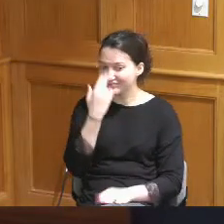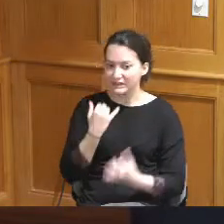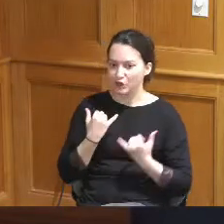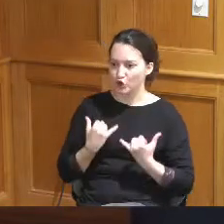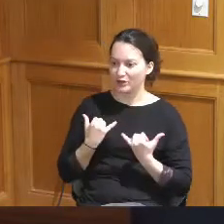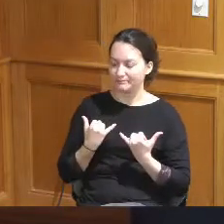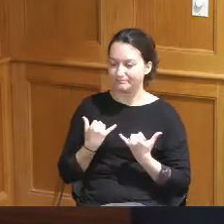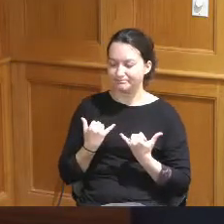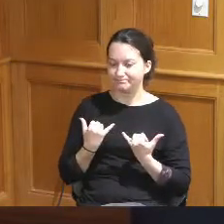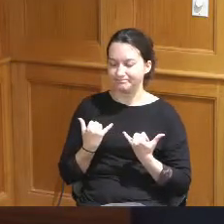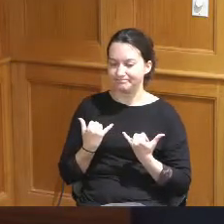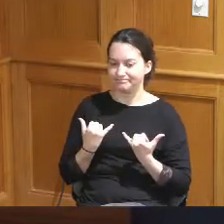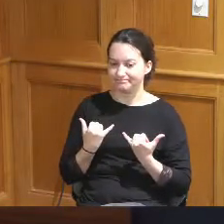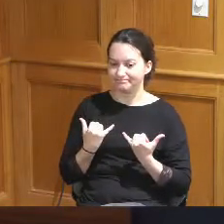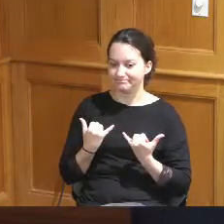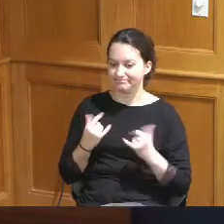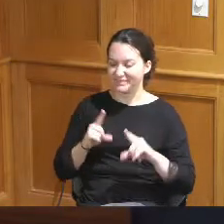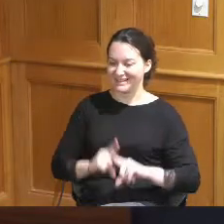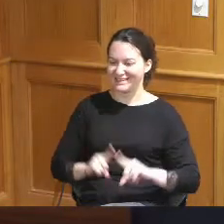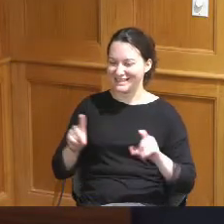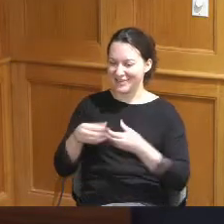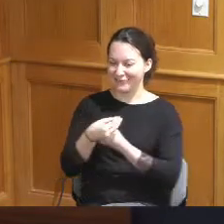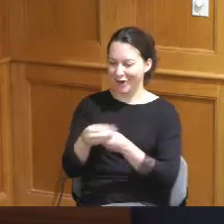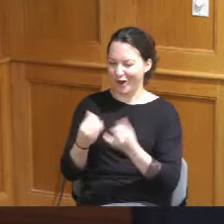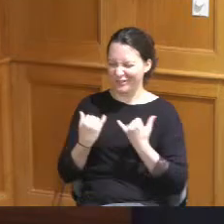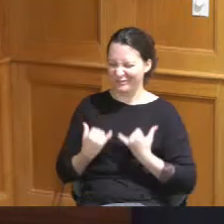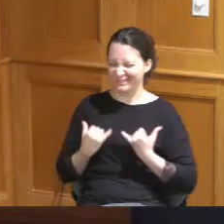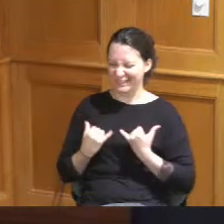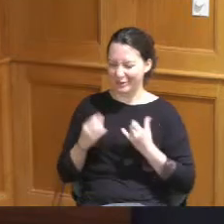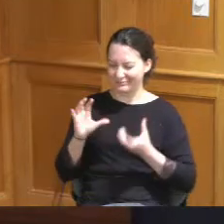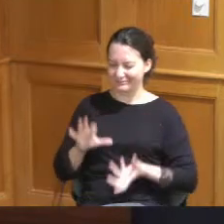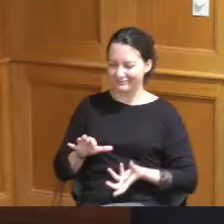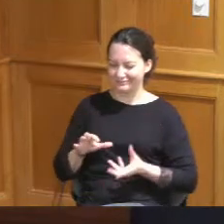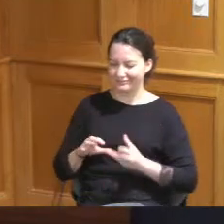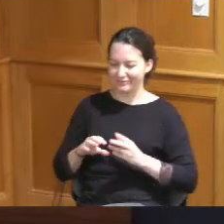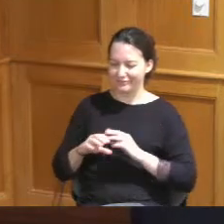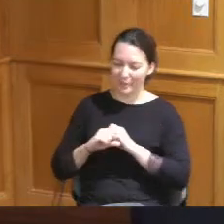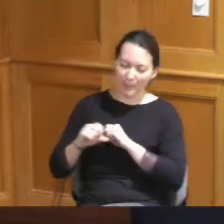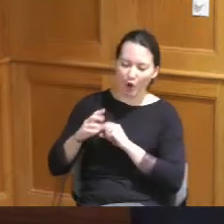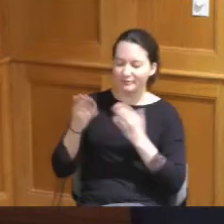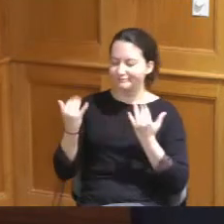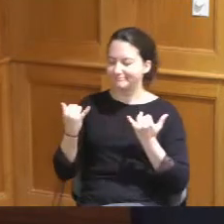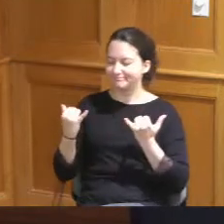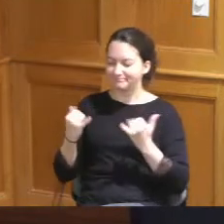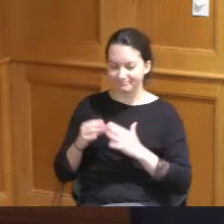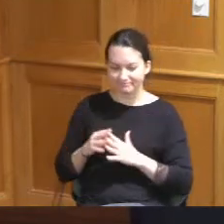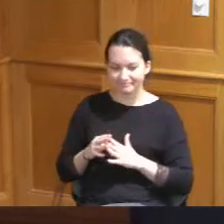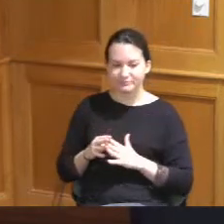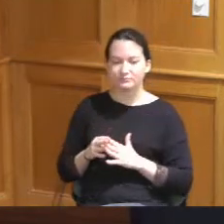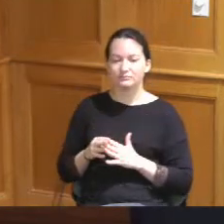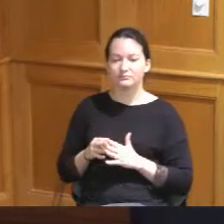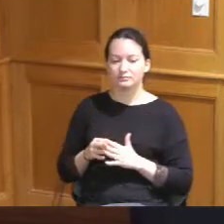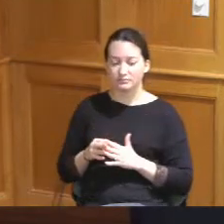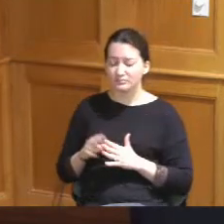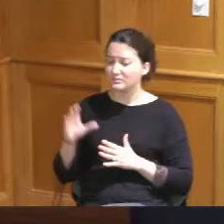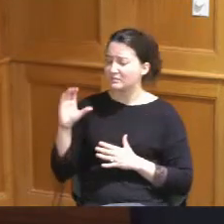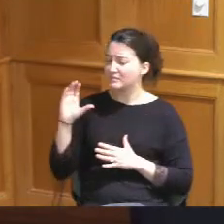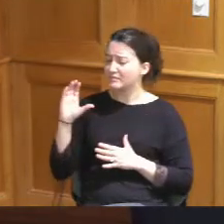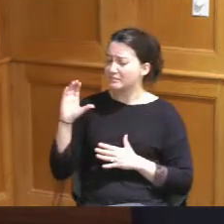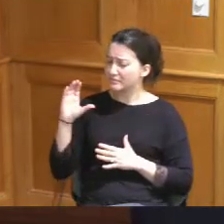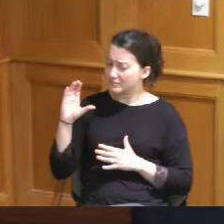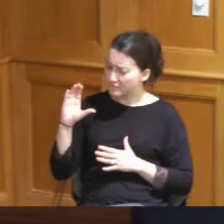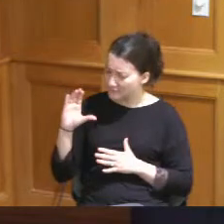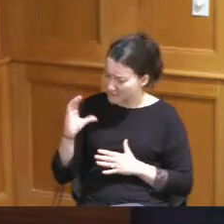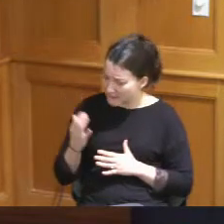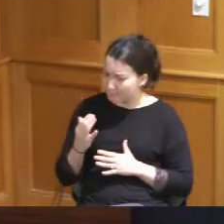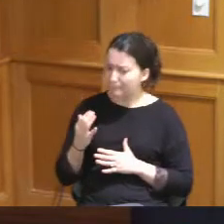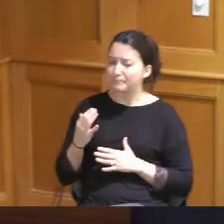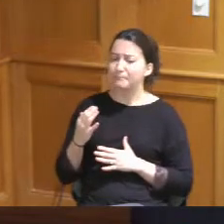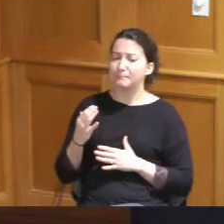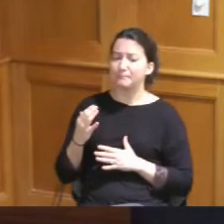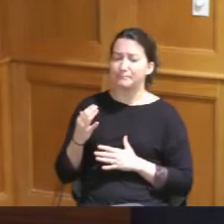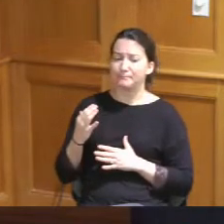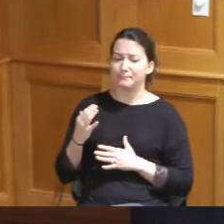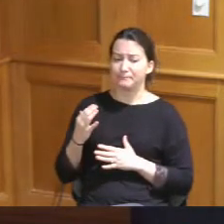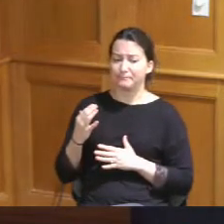a very different office Market at this point in time and so as we look at in a very tight office